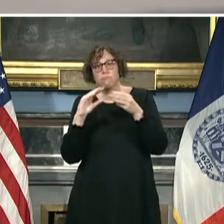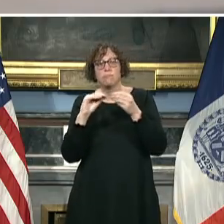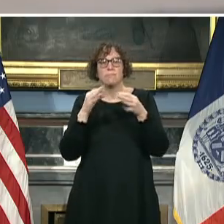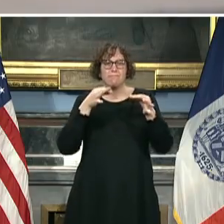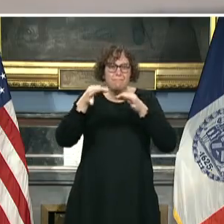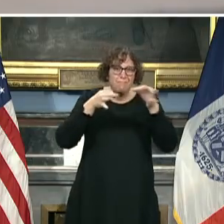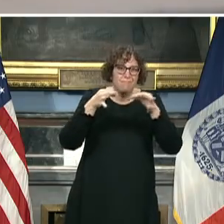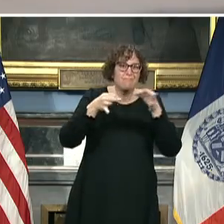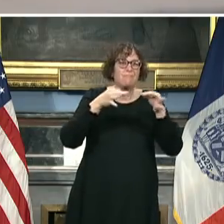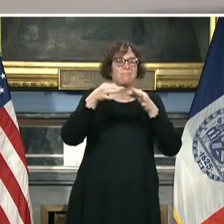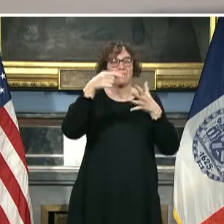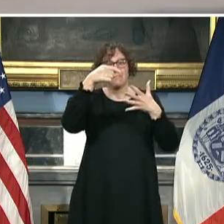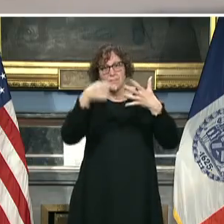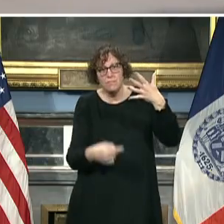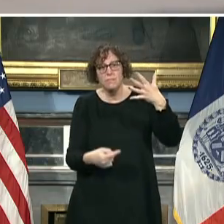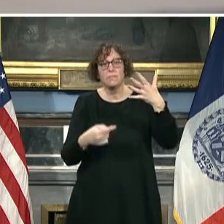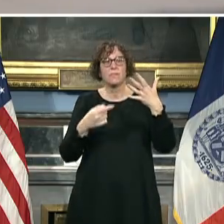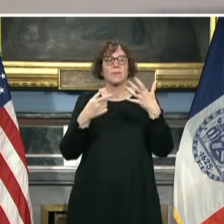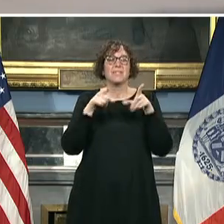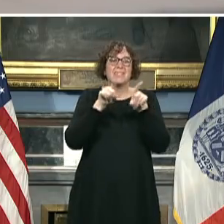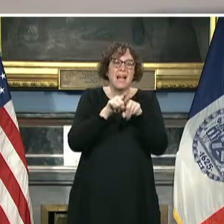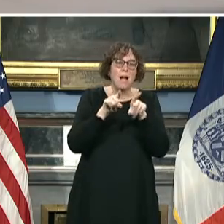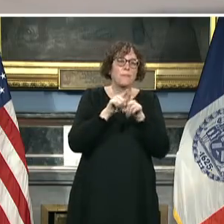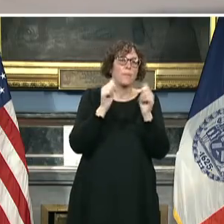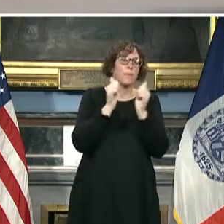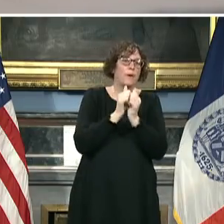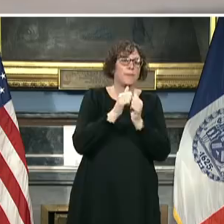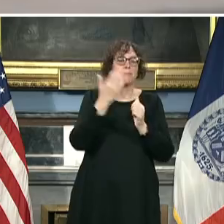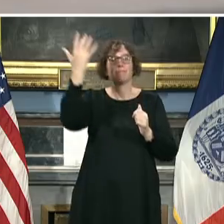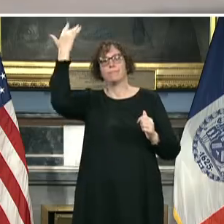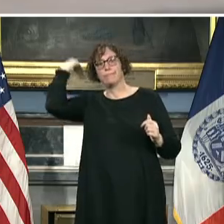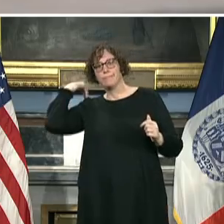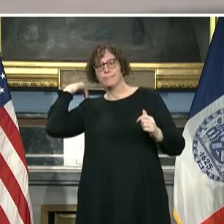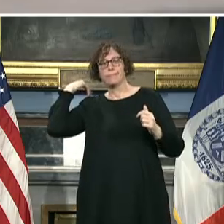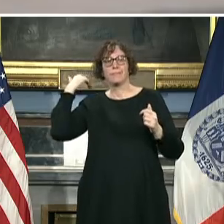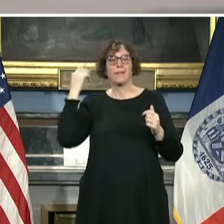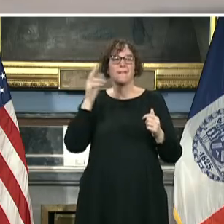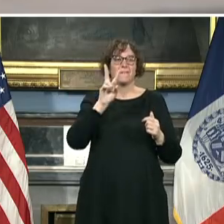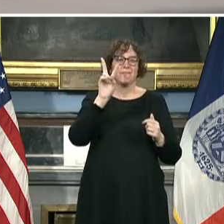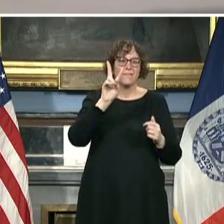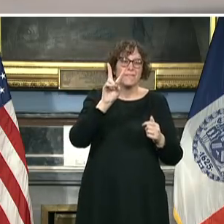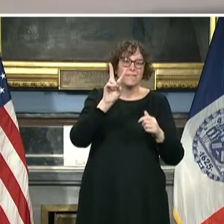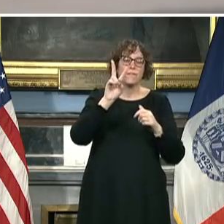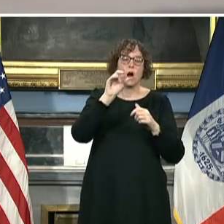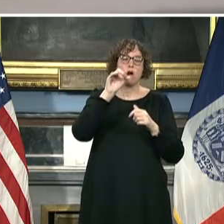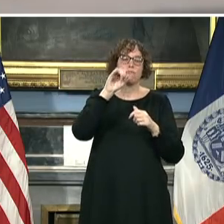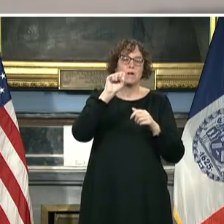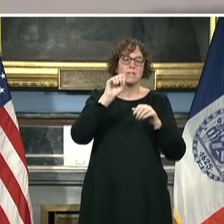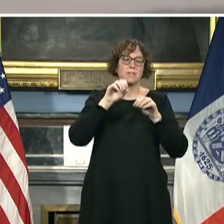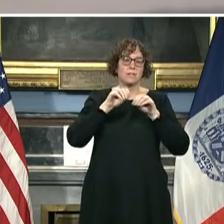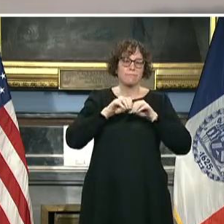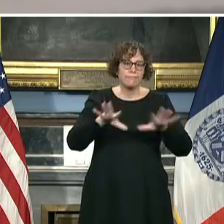COMPARISON TO OTHER INFECTIOUS ILLNESSES IN THE PASTYO, U ALL MAY